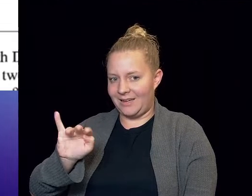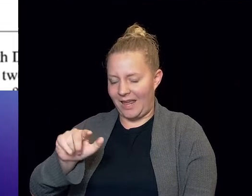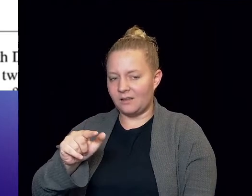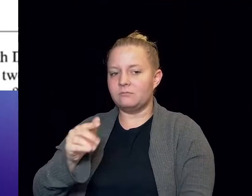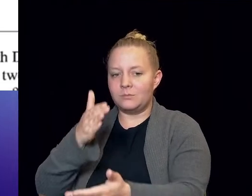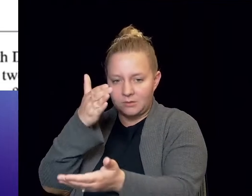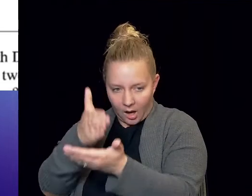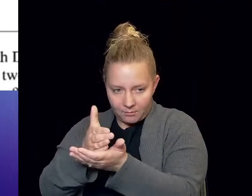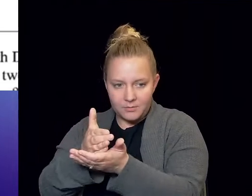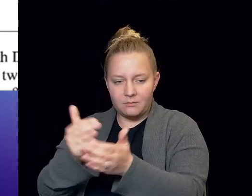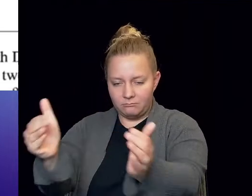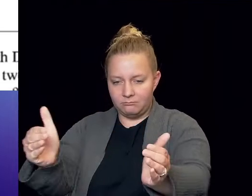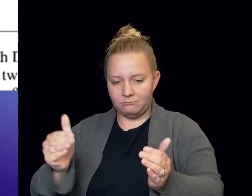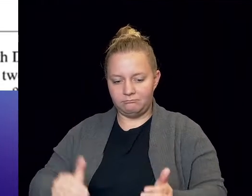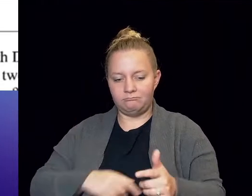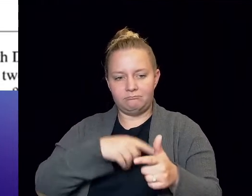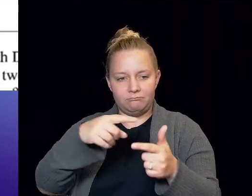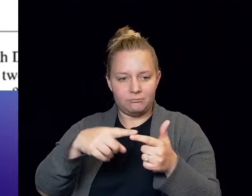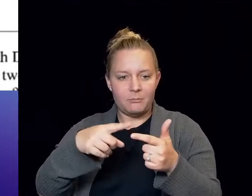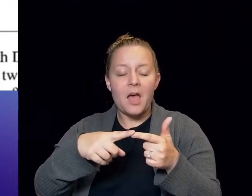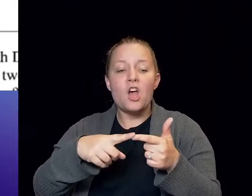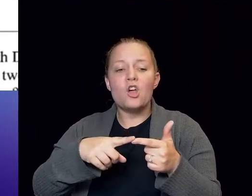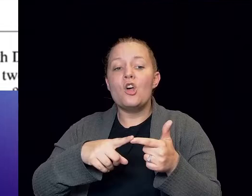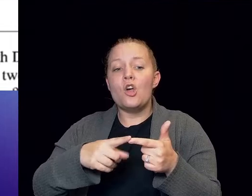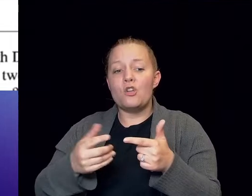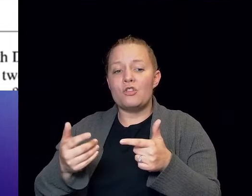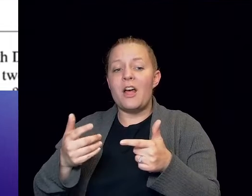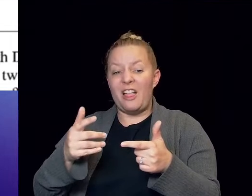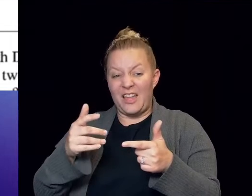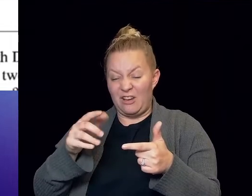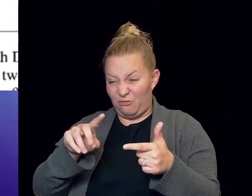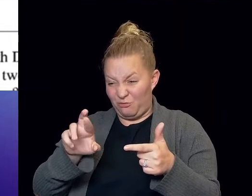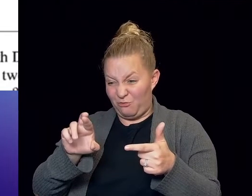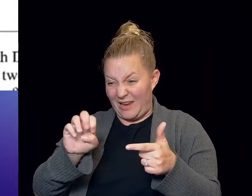a decimal who's digits repeat forever and ever and ever. So, an example of this would be like point